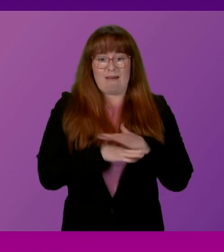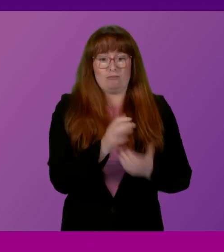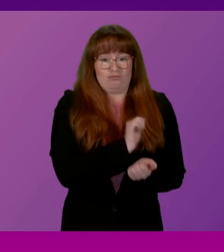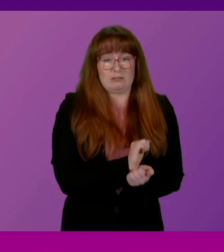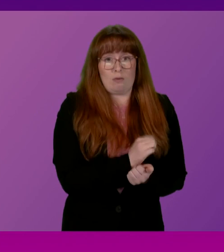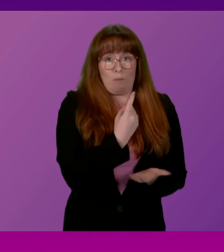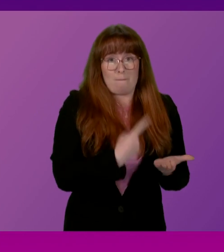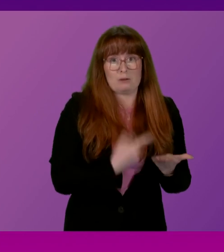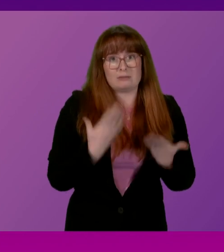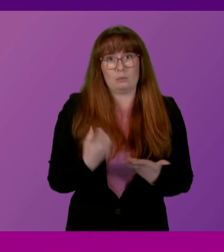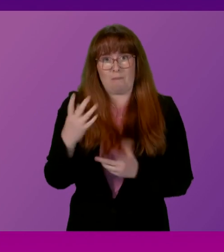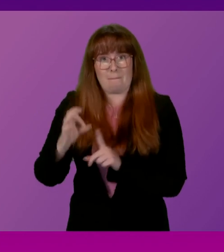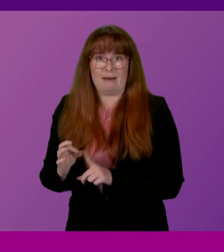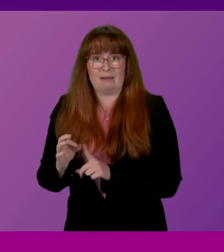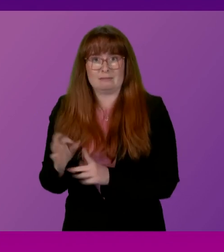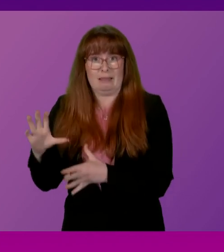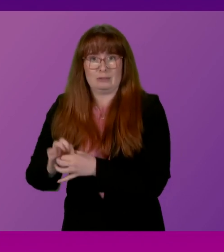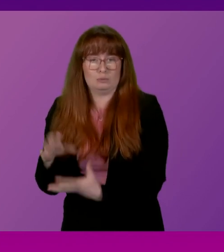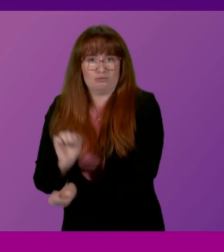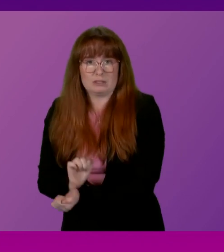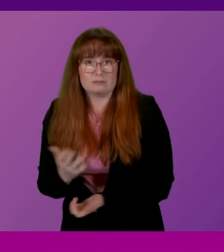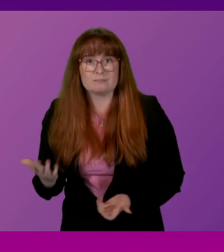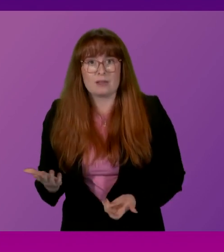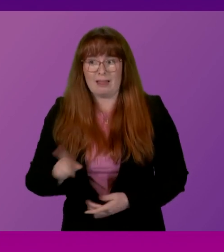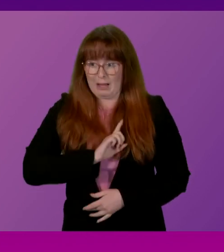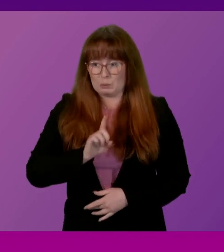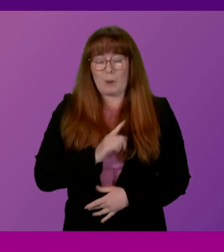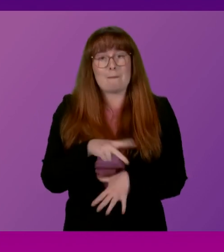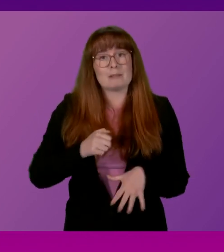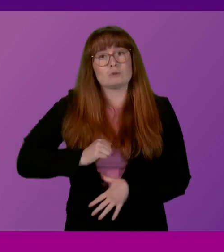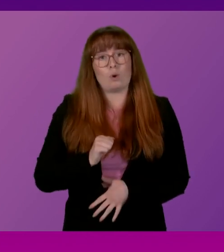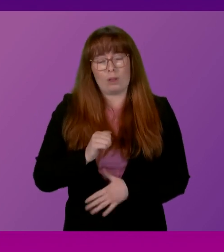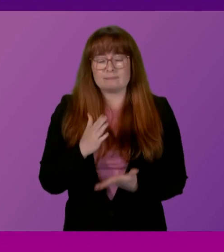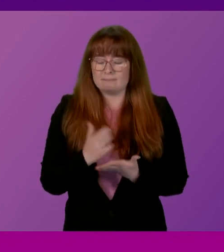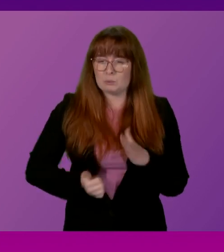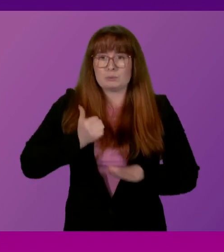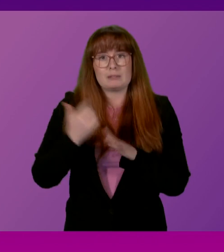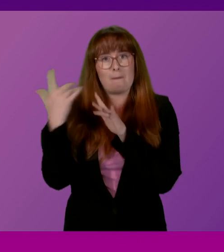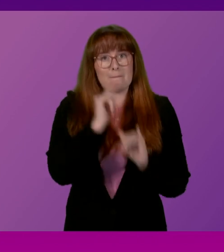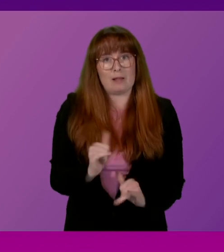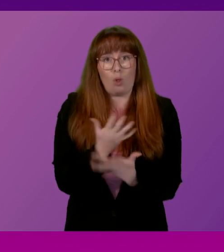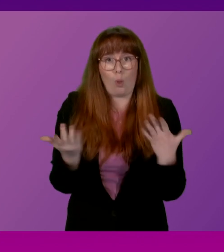That is why Police Scotland has been forced to launch a pilot in which many crimes will not be investigated.